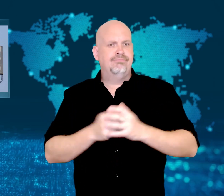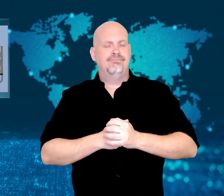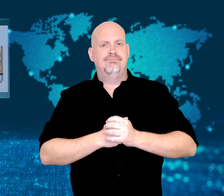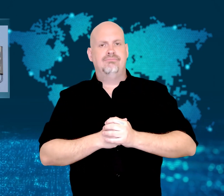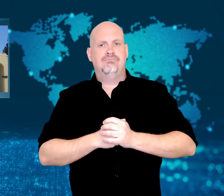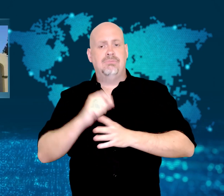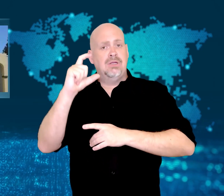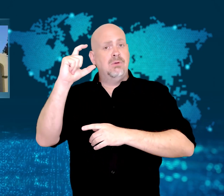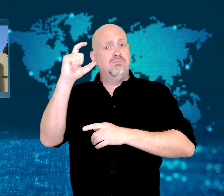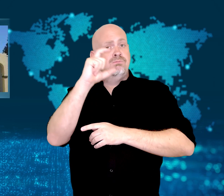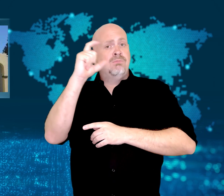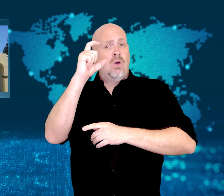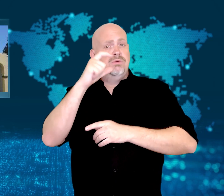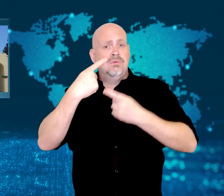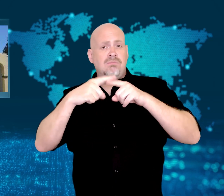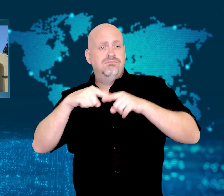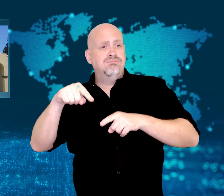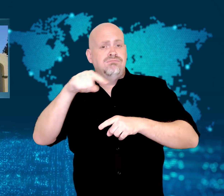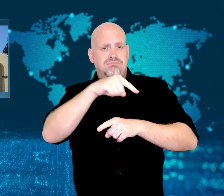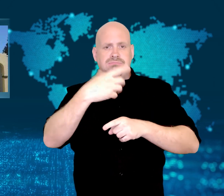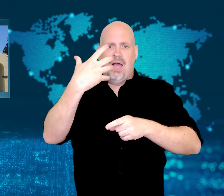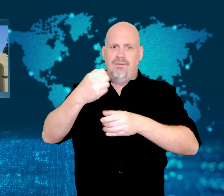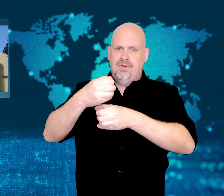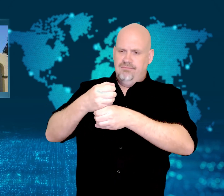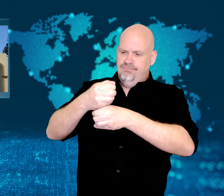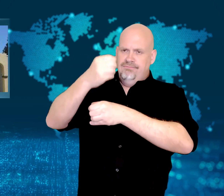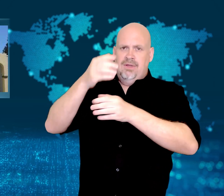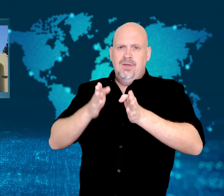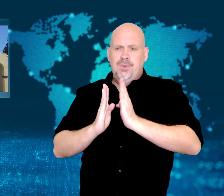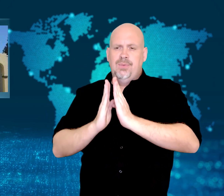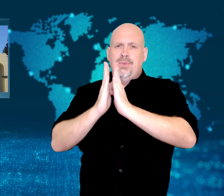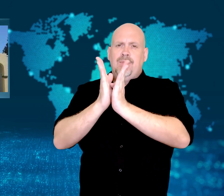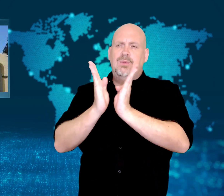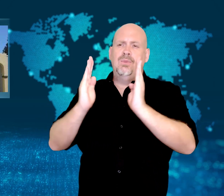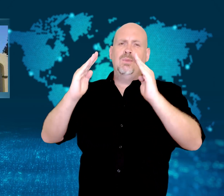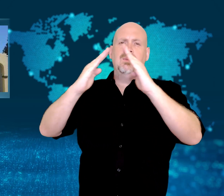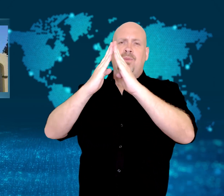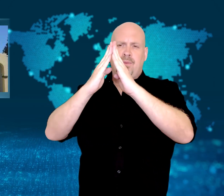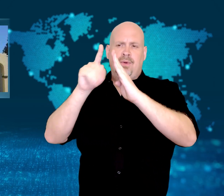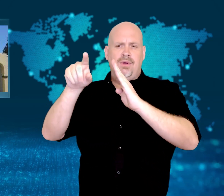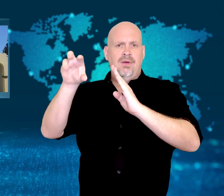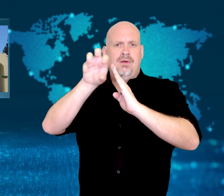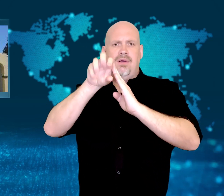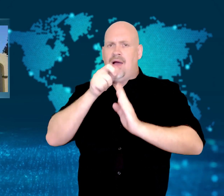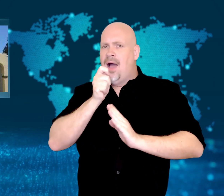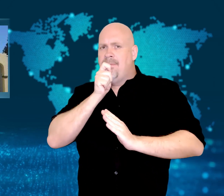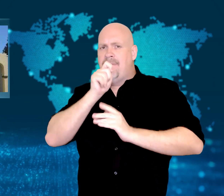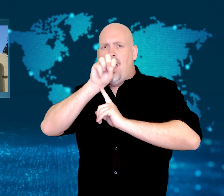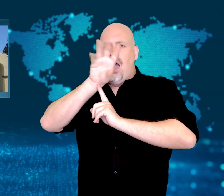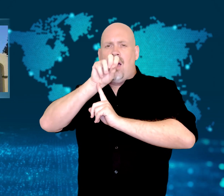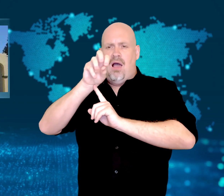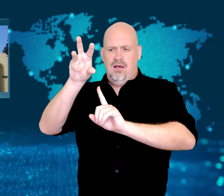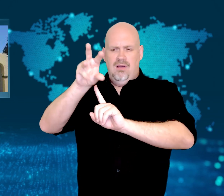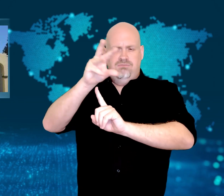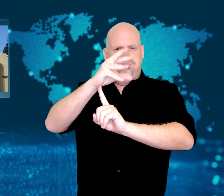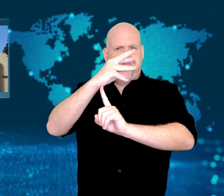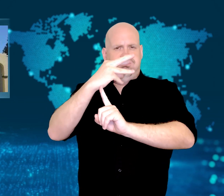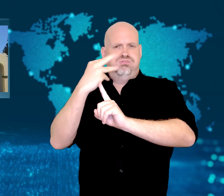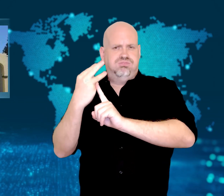Mosques started attaching loudspeakers to their minarets